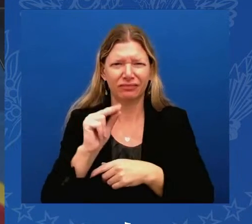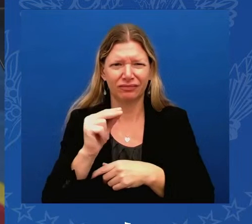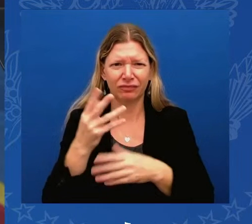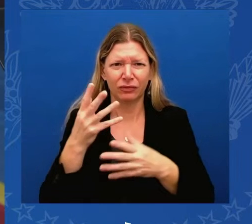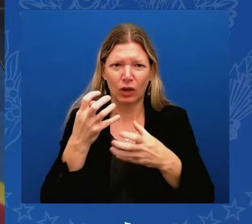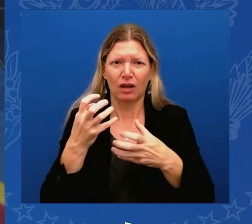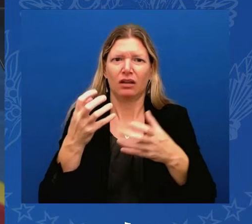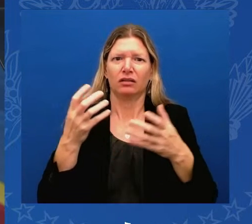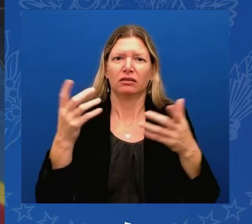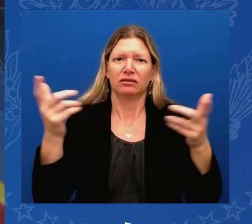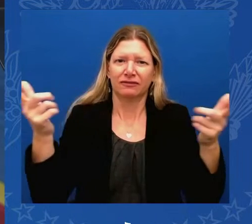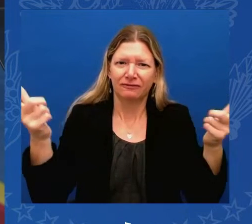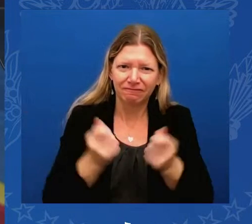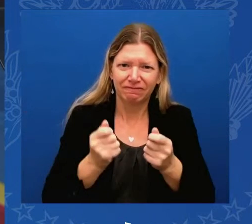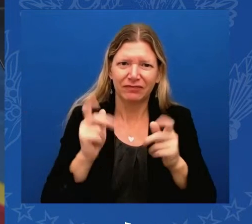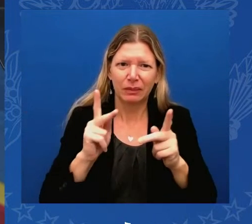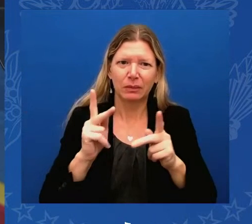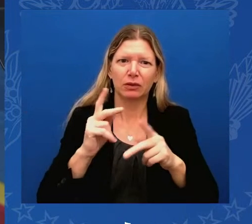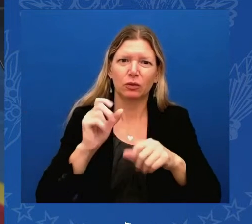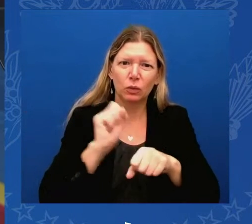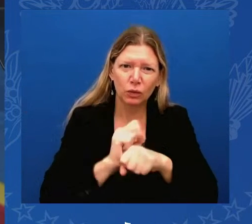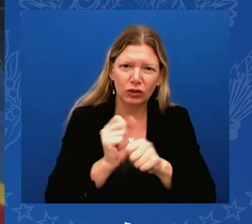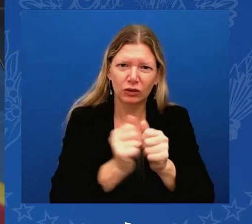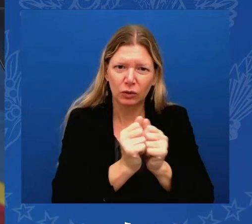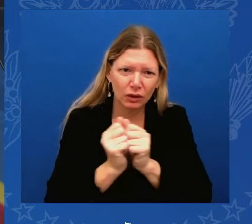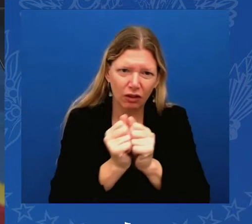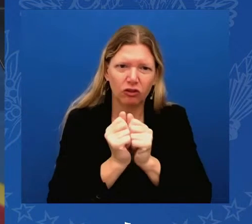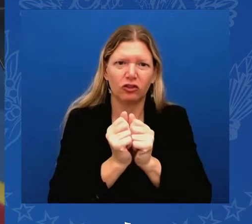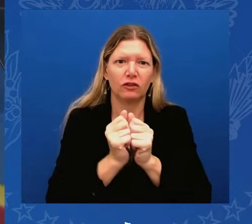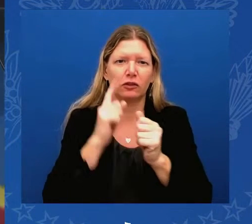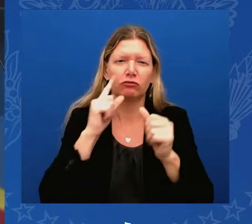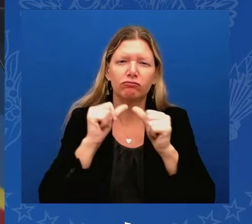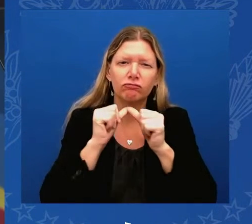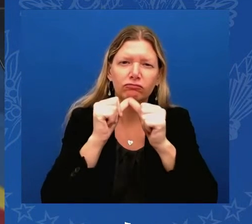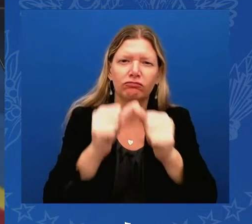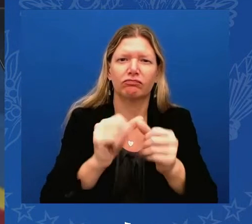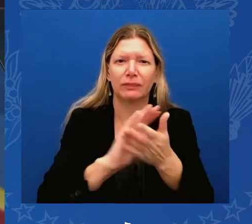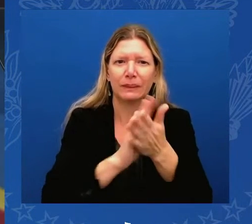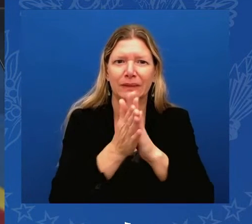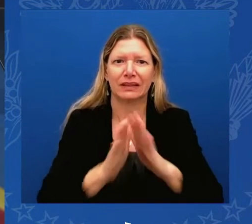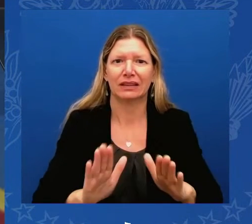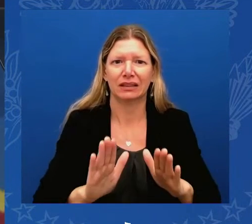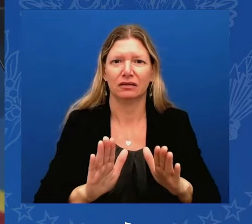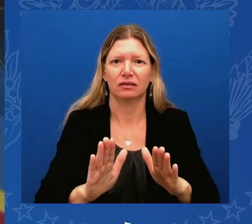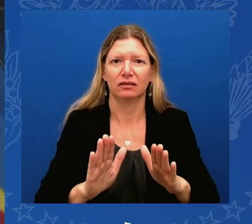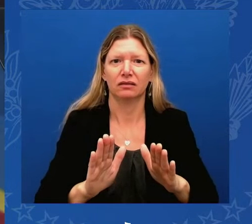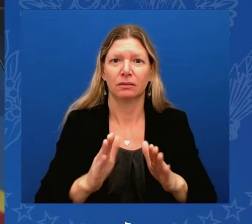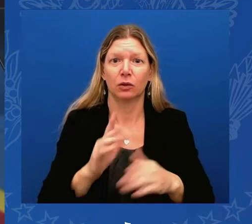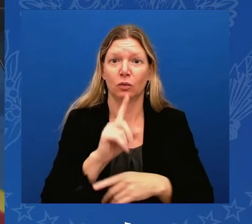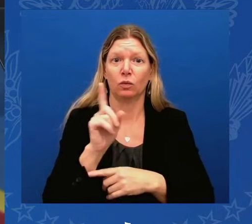What after? What after Hamas? What happens then? What happens in Gaza?